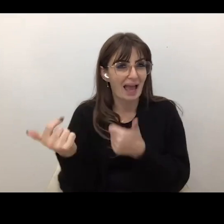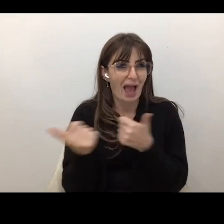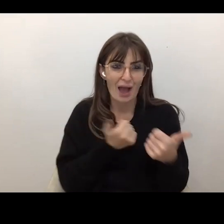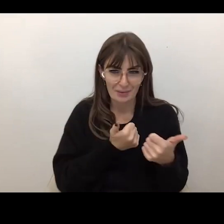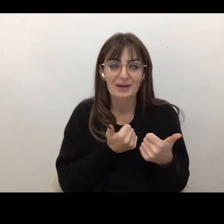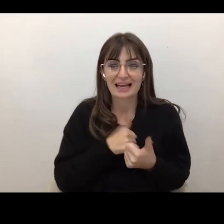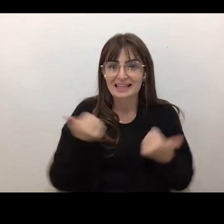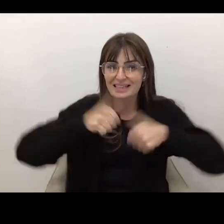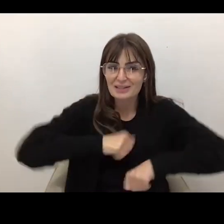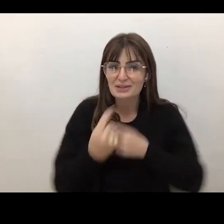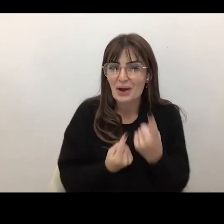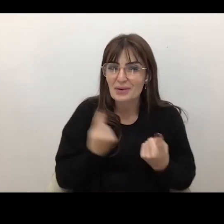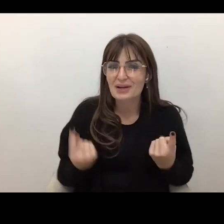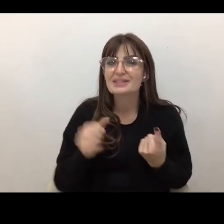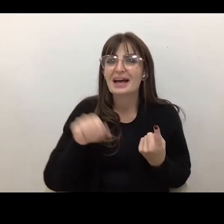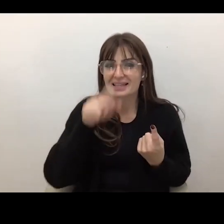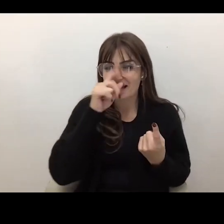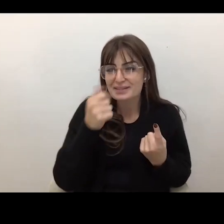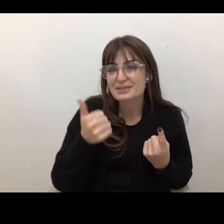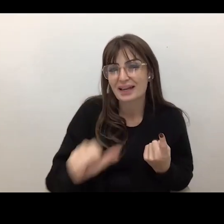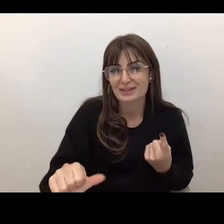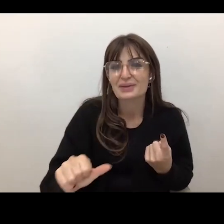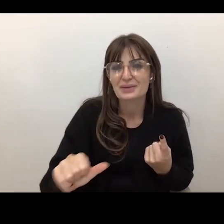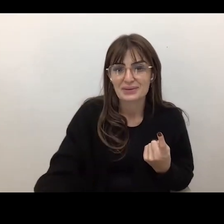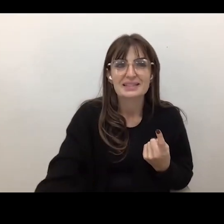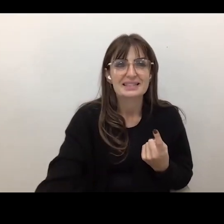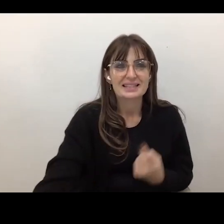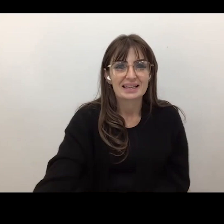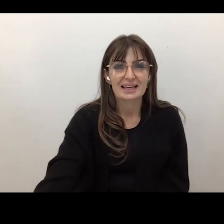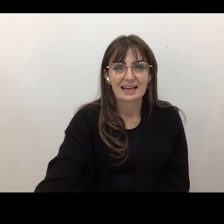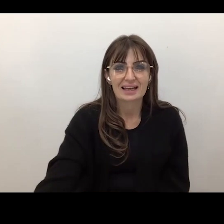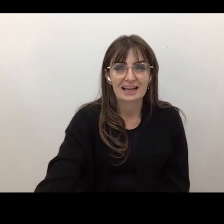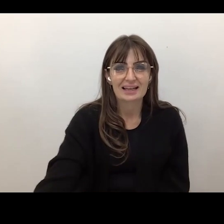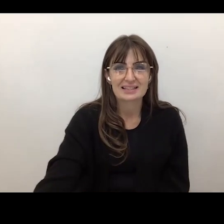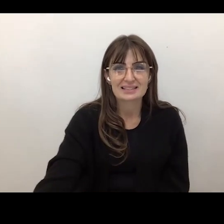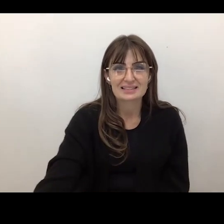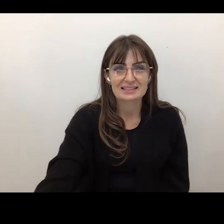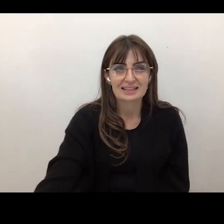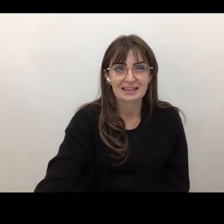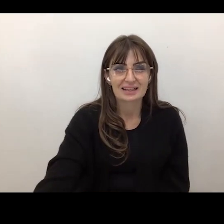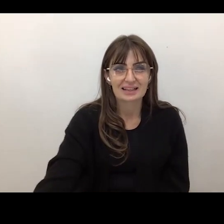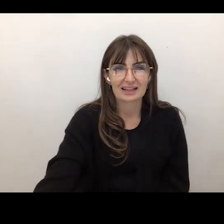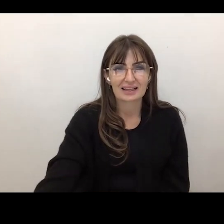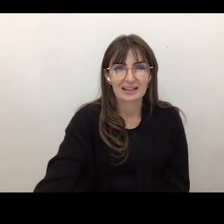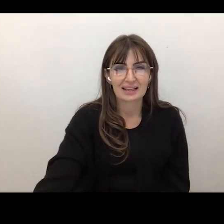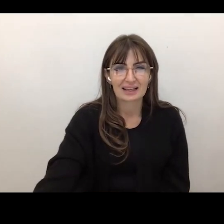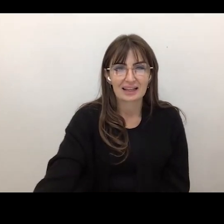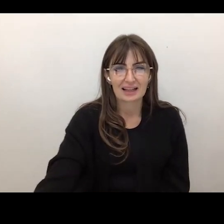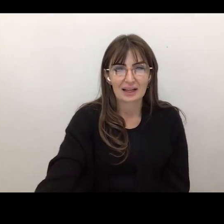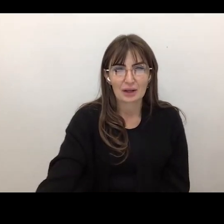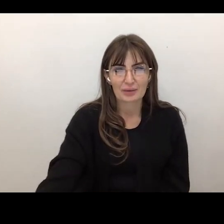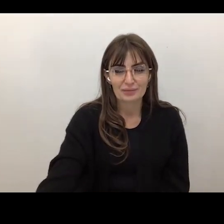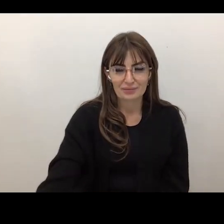know each other. You can use the emoticons at the bottom. Great! Let's kick off and see